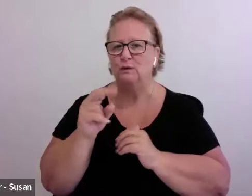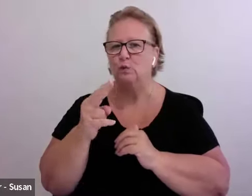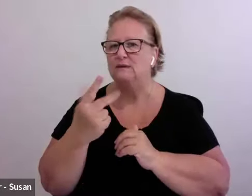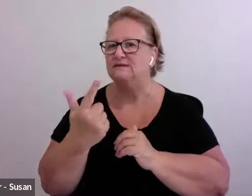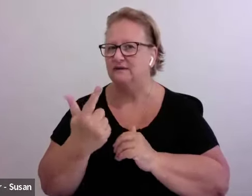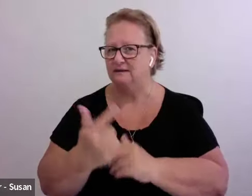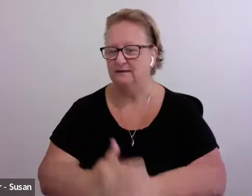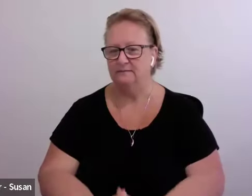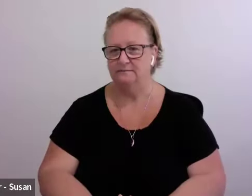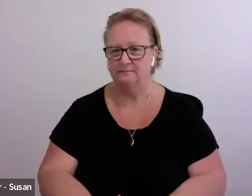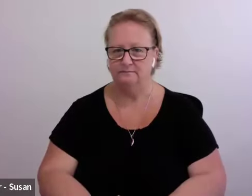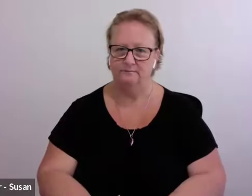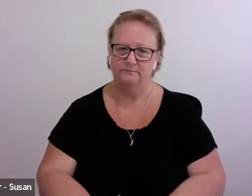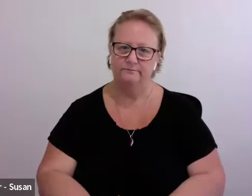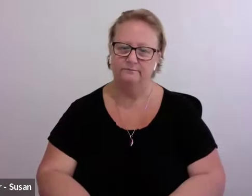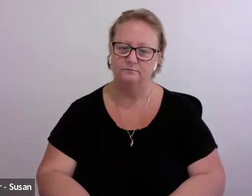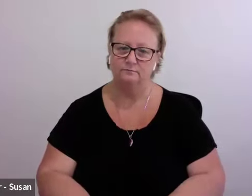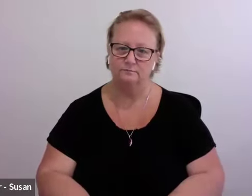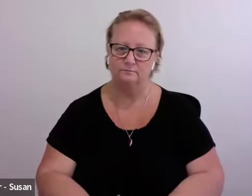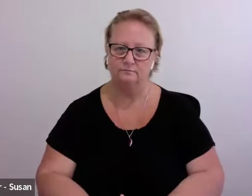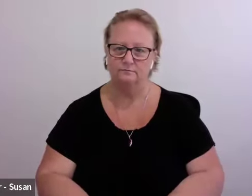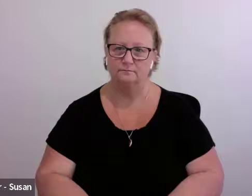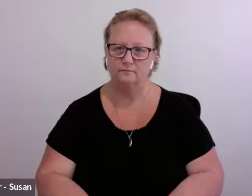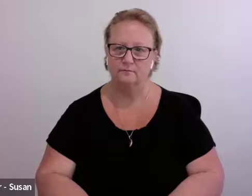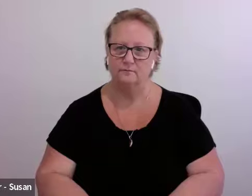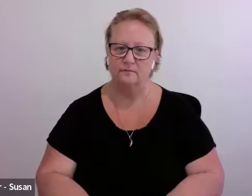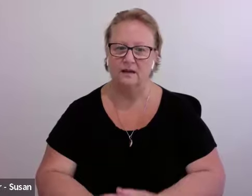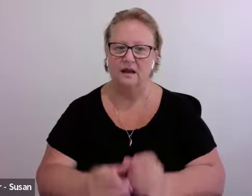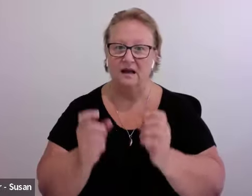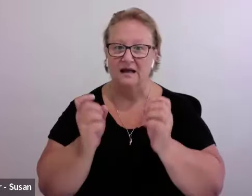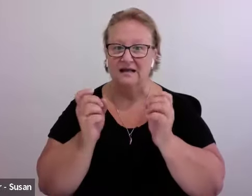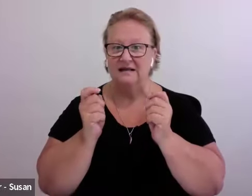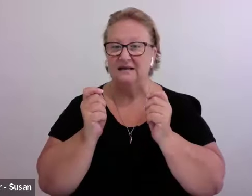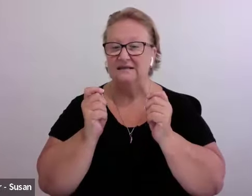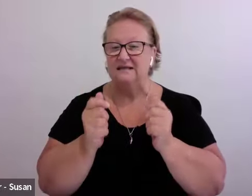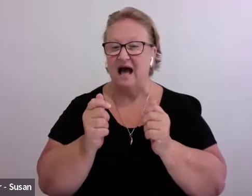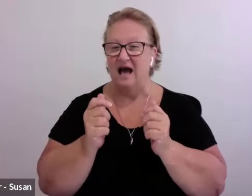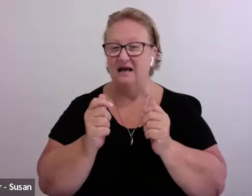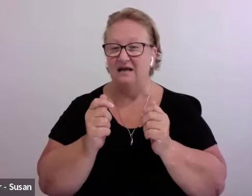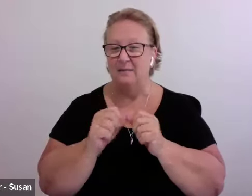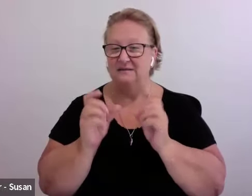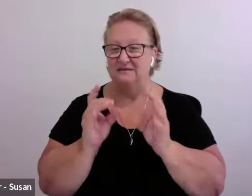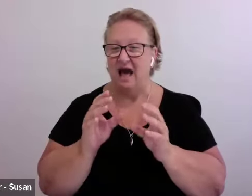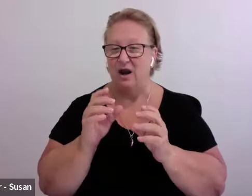for up to 12 months finishing by the 30th of June